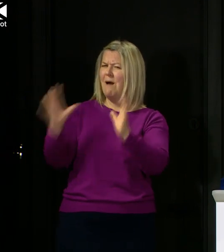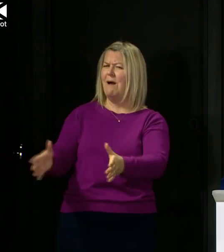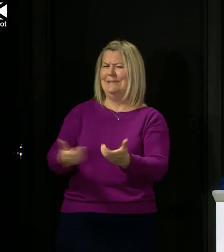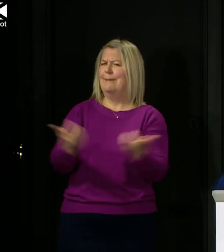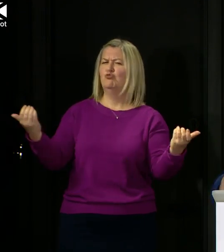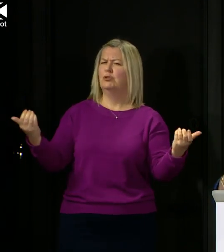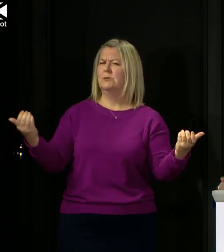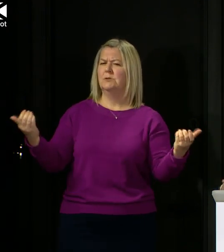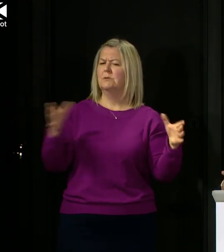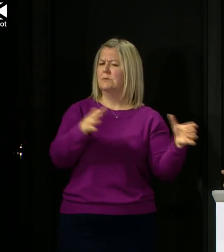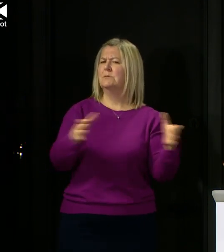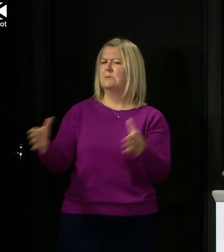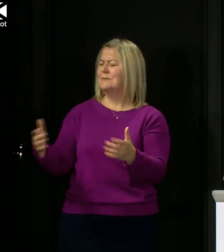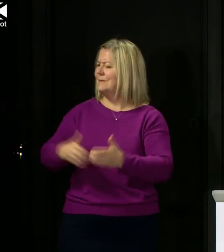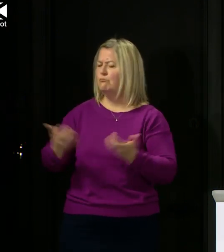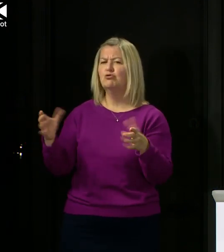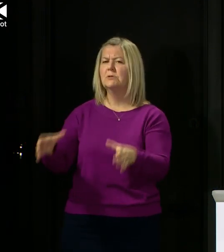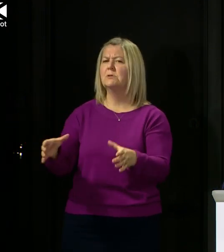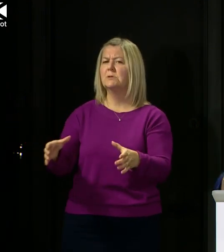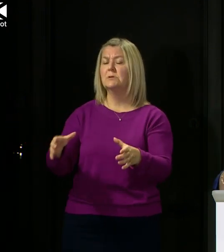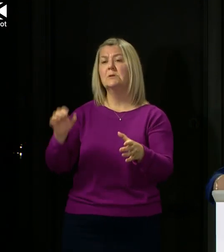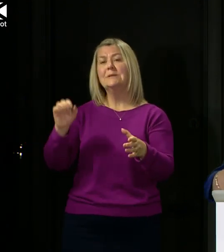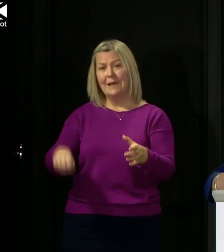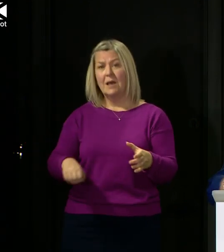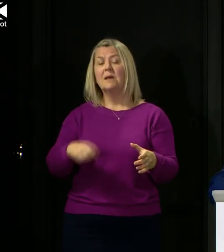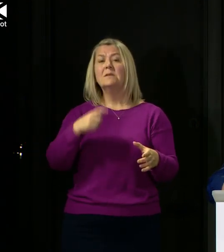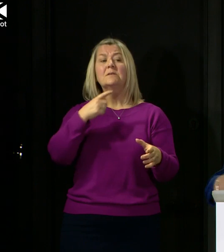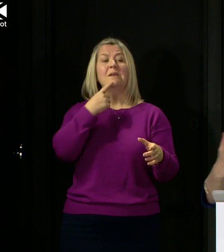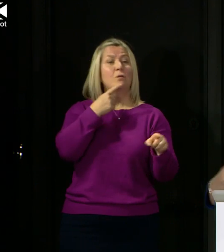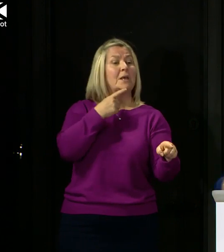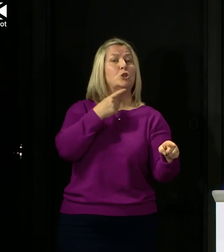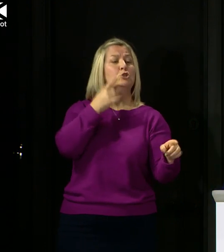to that, although part of what we do through testing, is surveillance, and we will hopefully